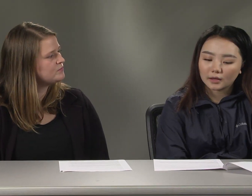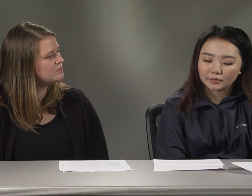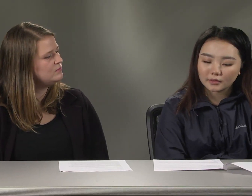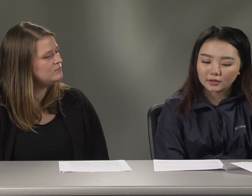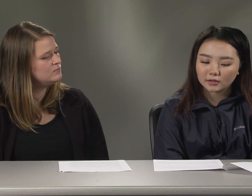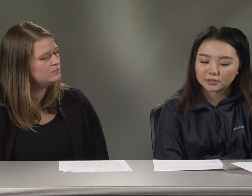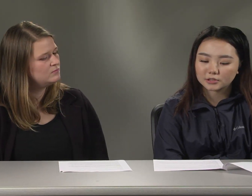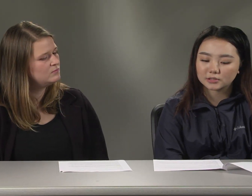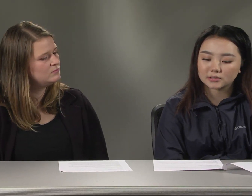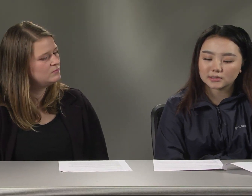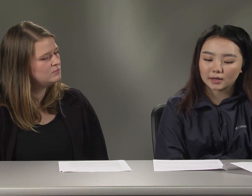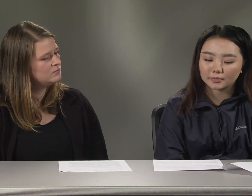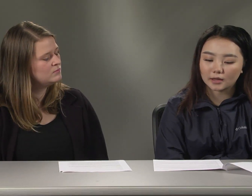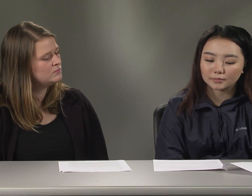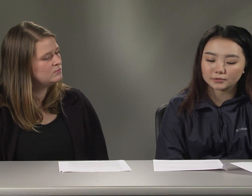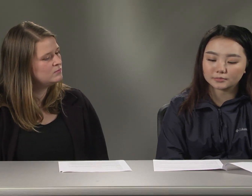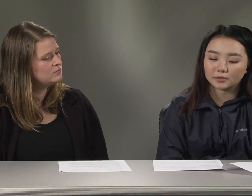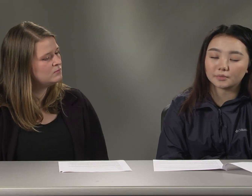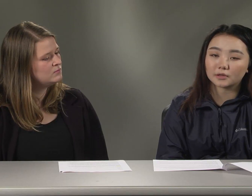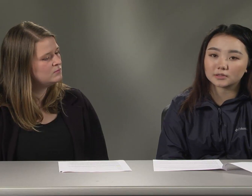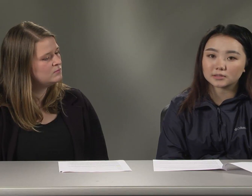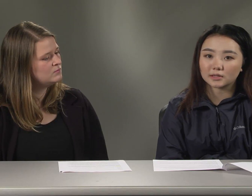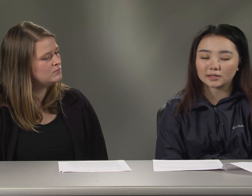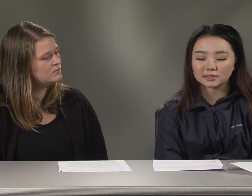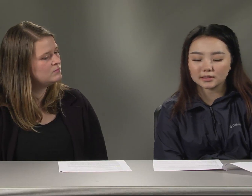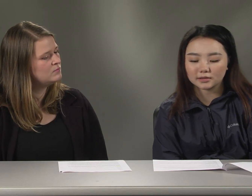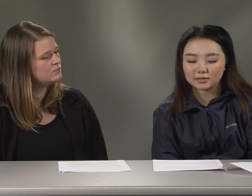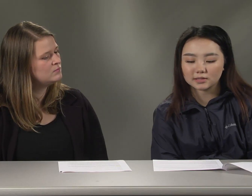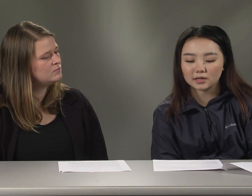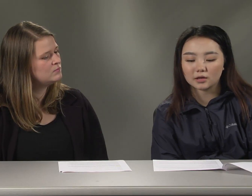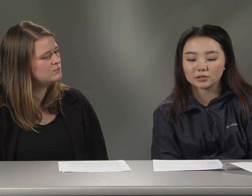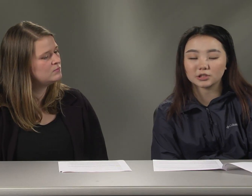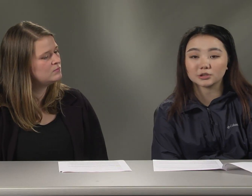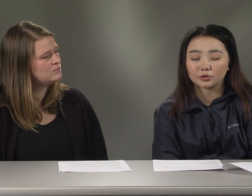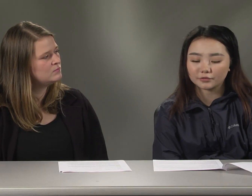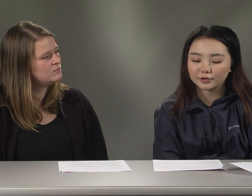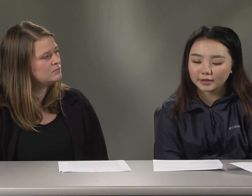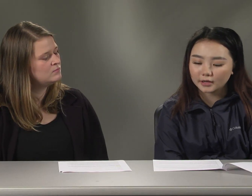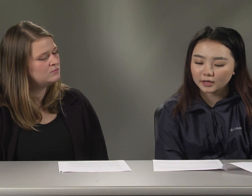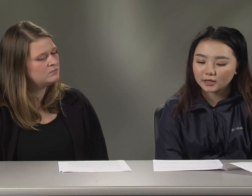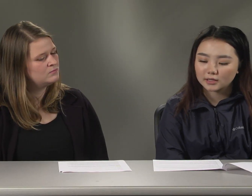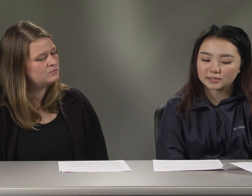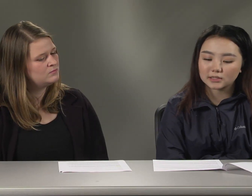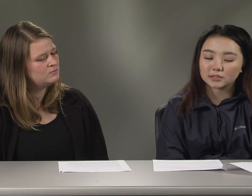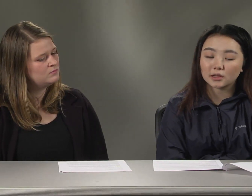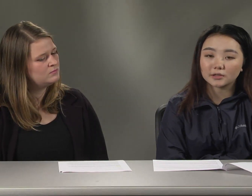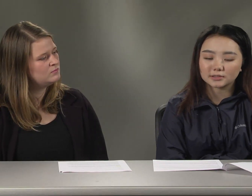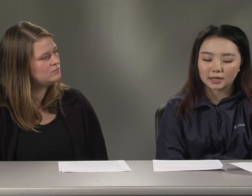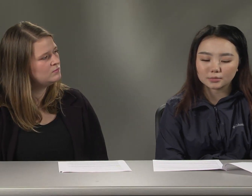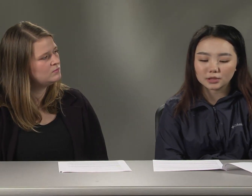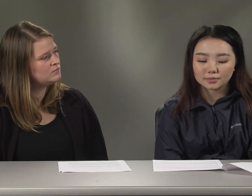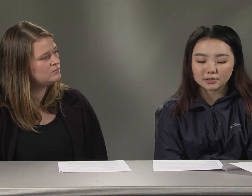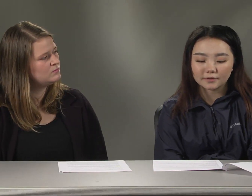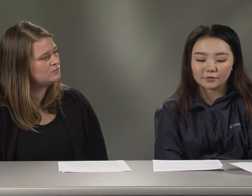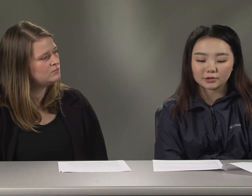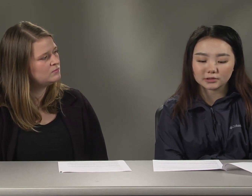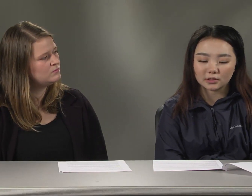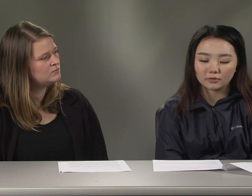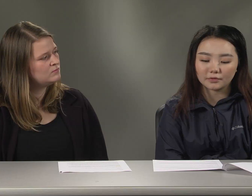I think it is just the time that helped me because things like this cannot change overnight. It takes a lot of time to accept yourself